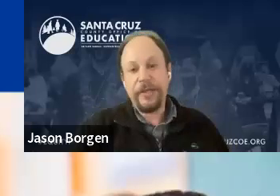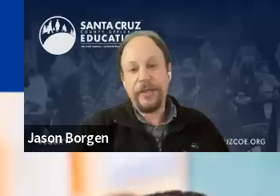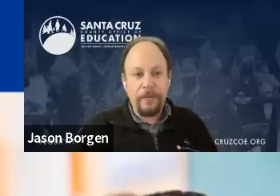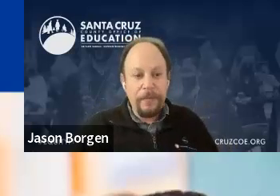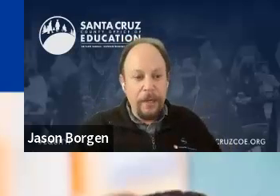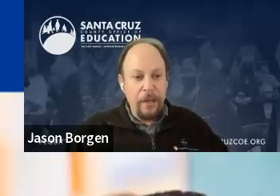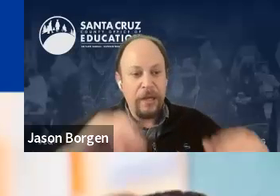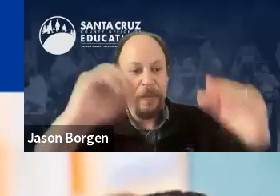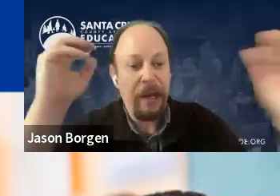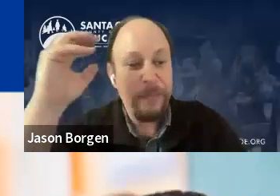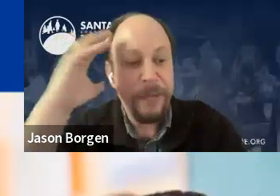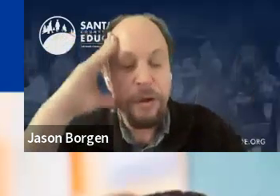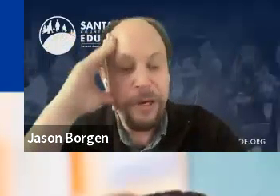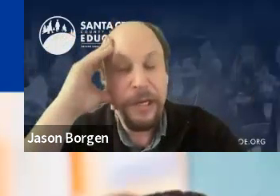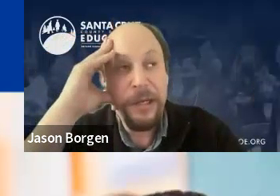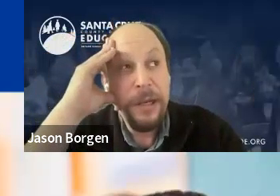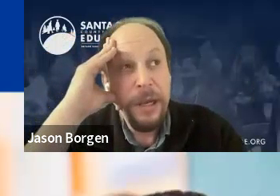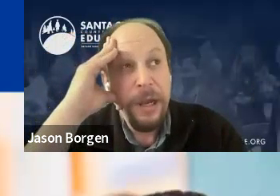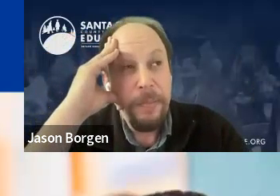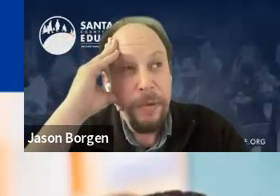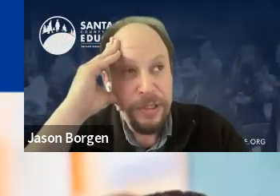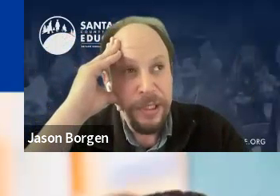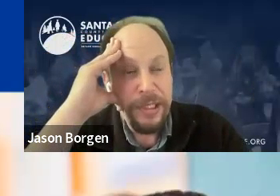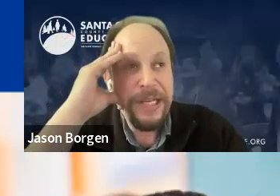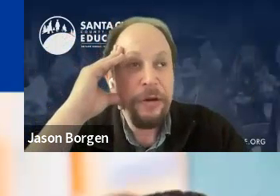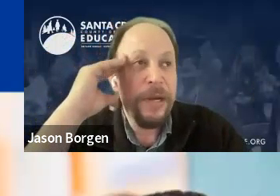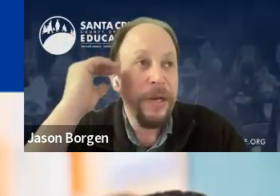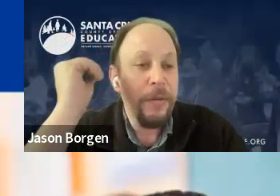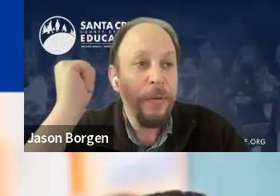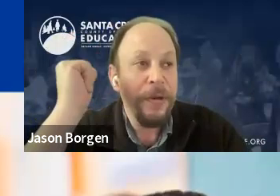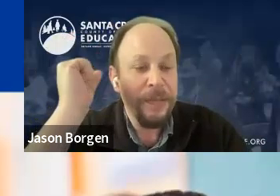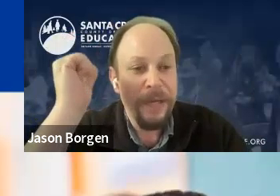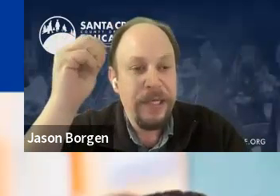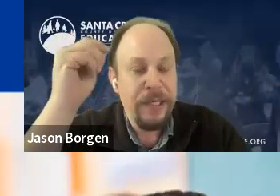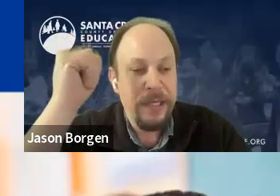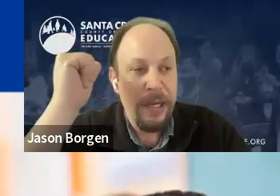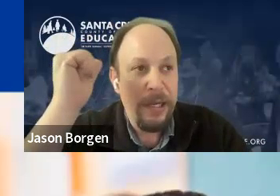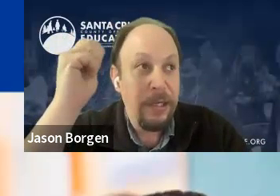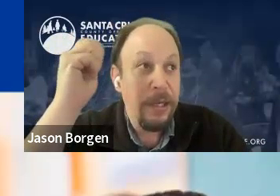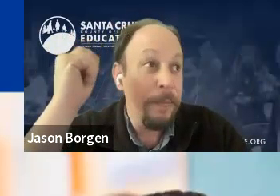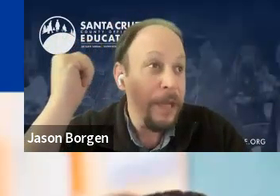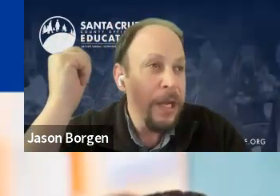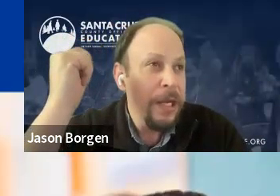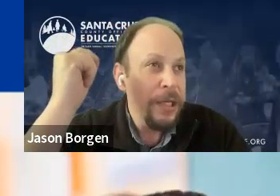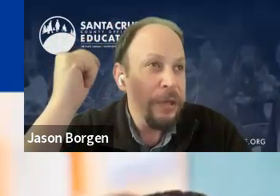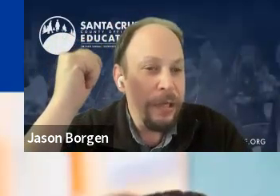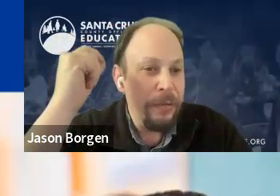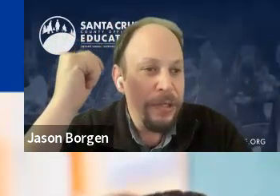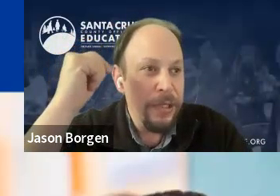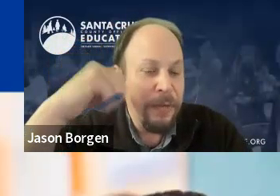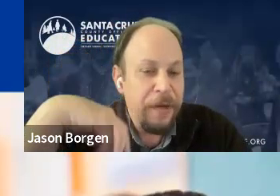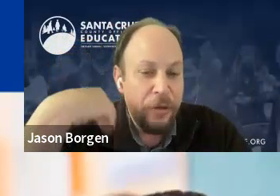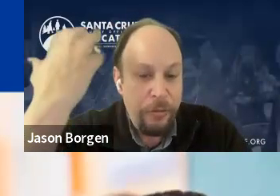districts in the Bay area mostly in Sacramento, participate in a digital literacy, a professional